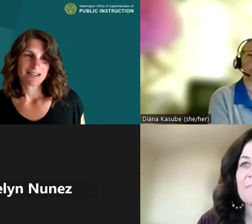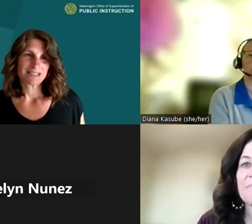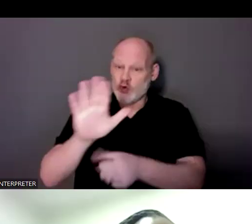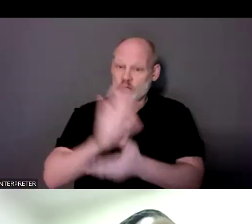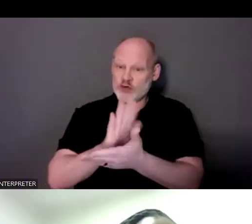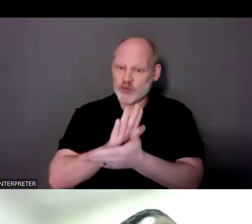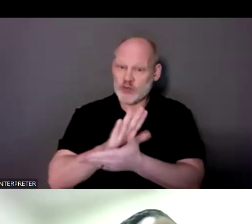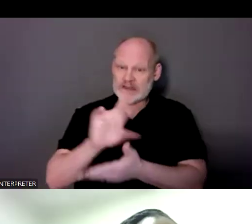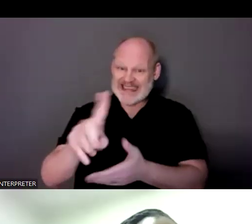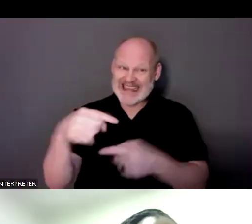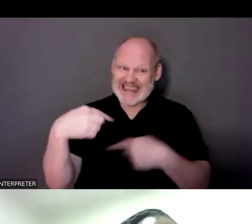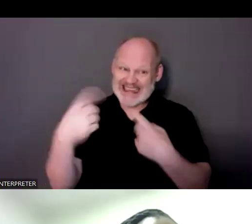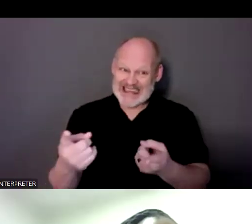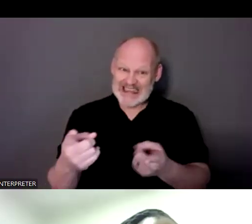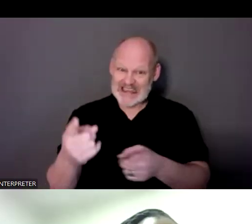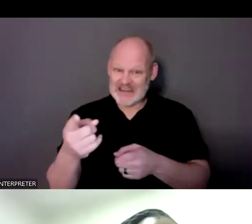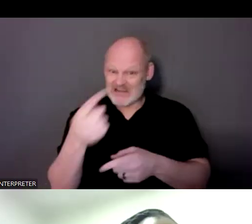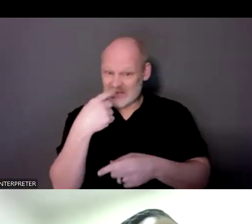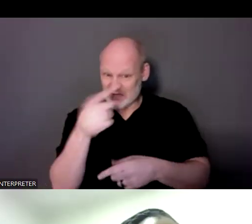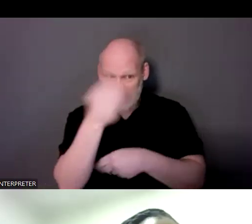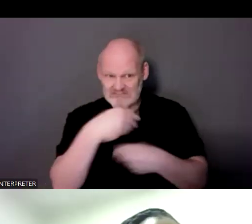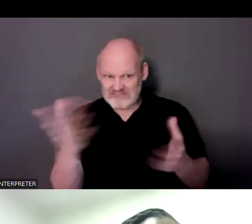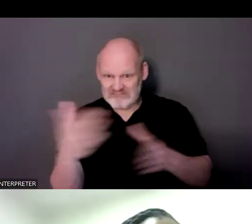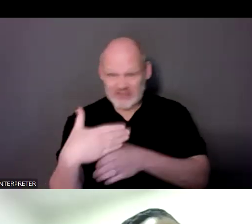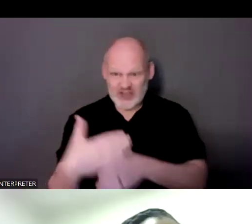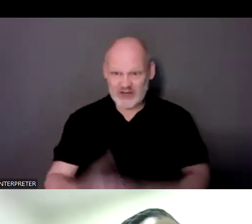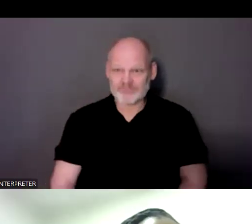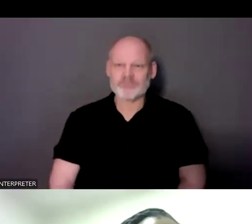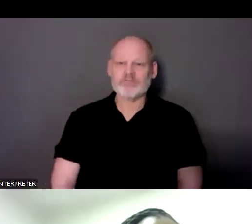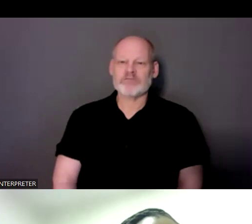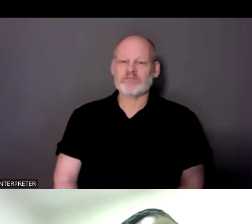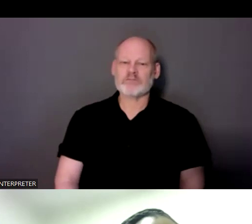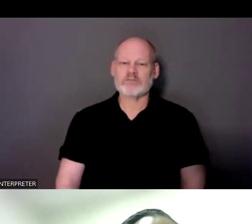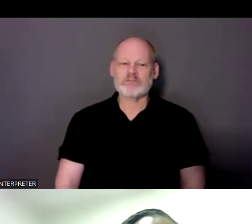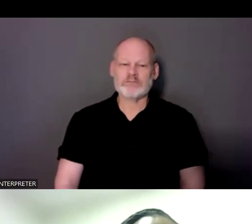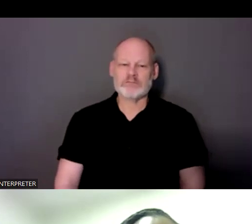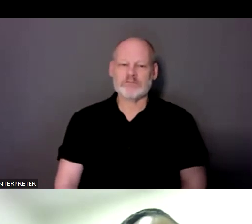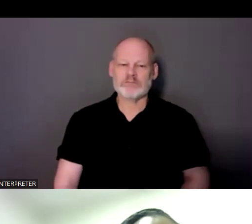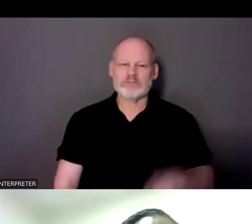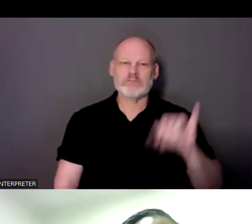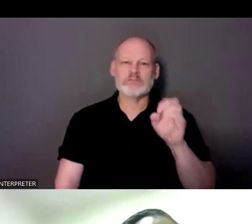attendance. Tell a little bit about your story all right. Well welcome, I'm Joel Starr from